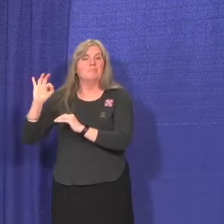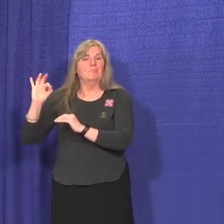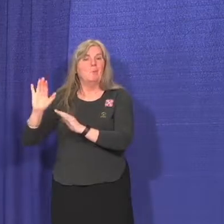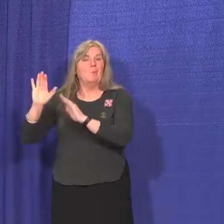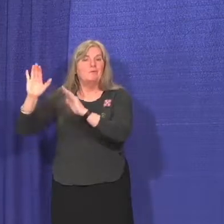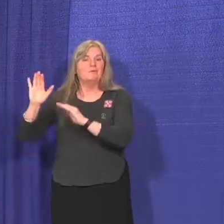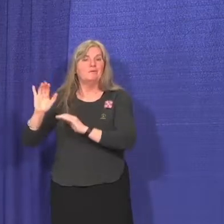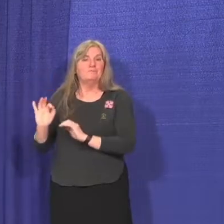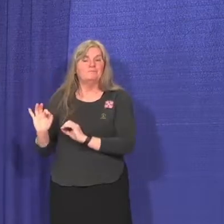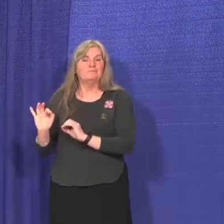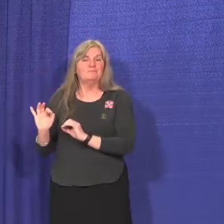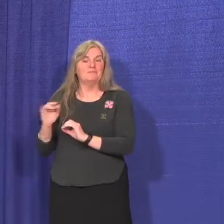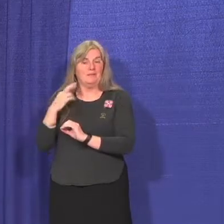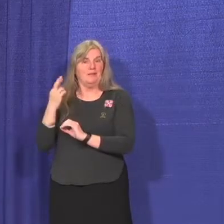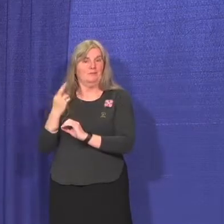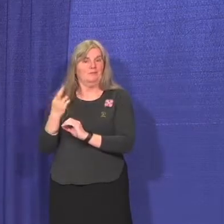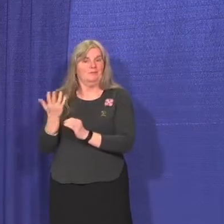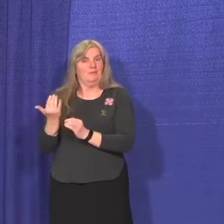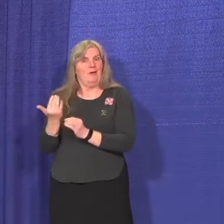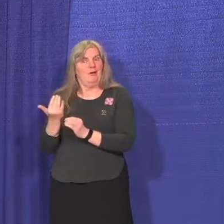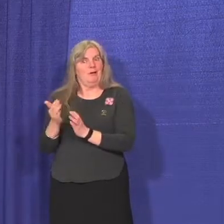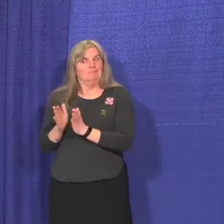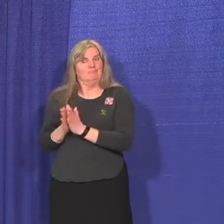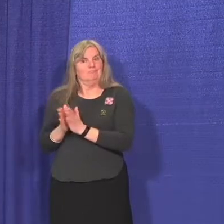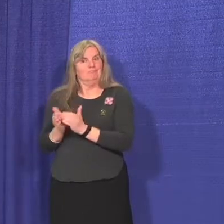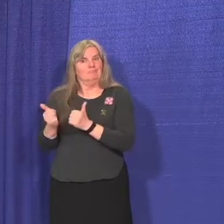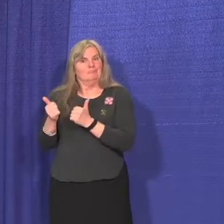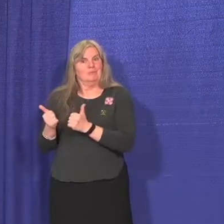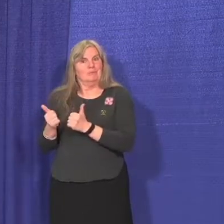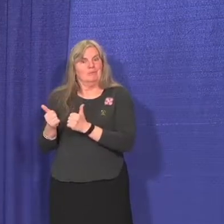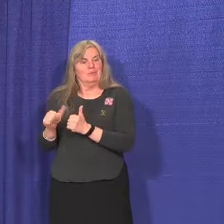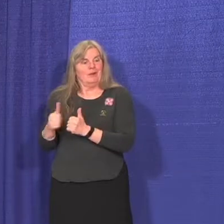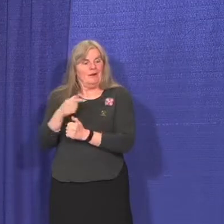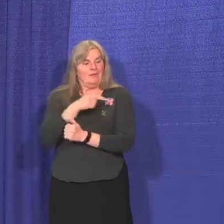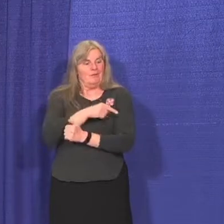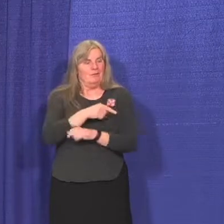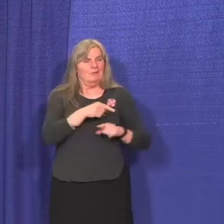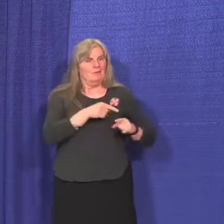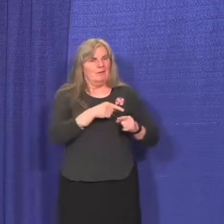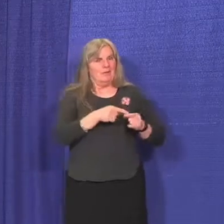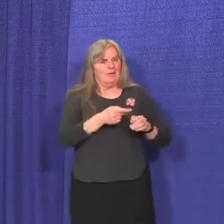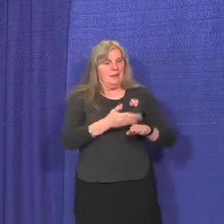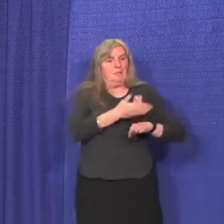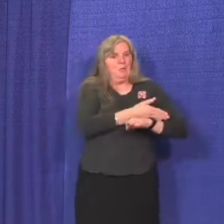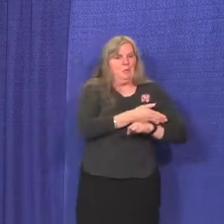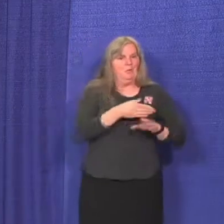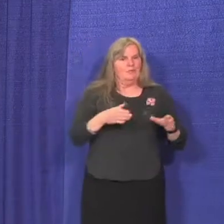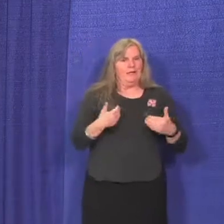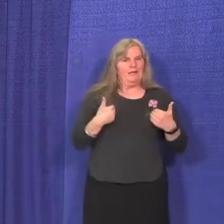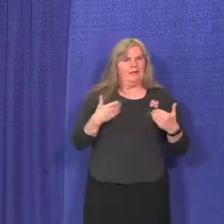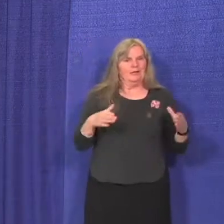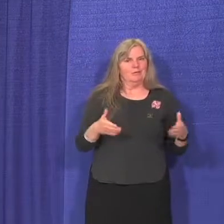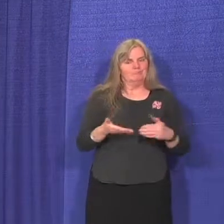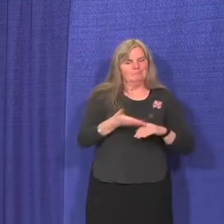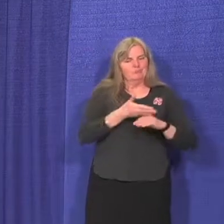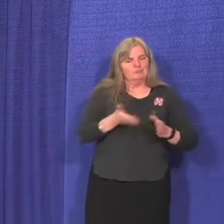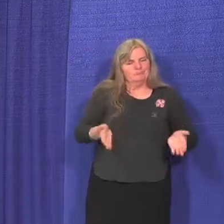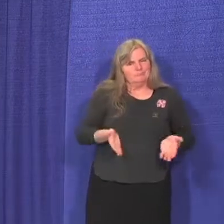As far as getting into those numbers and as I see these amazing results, it's good to